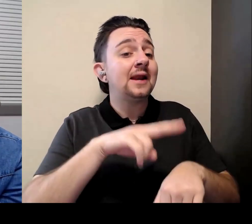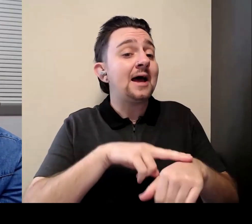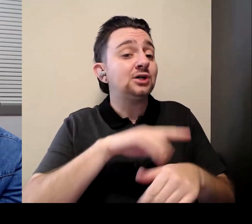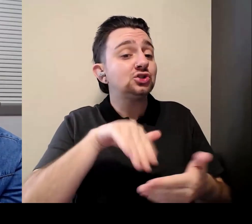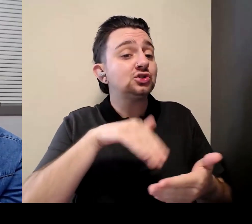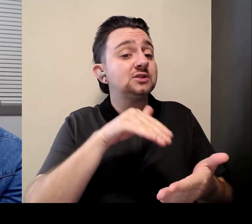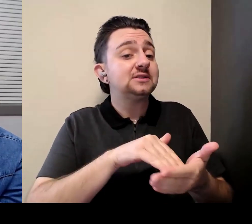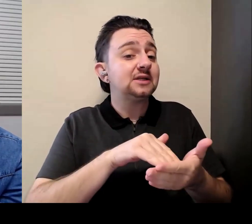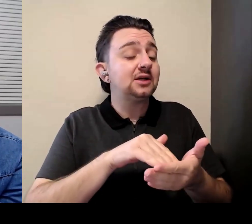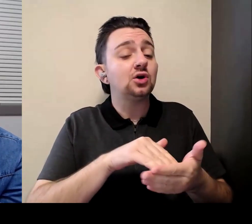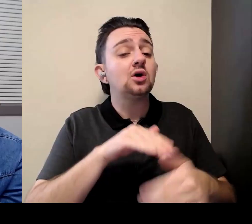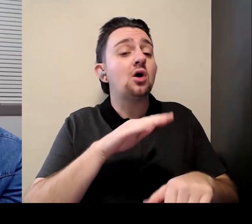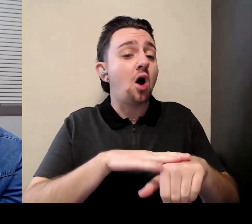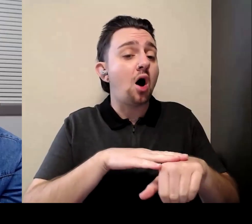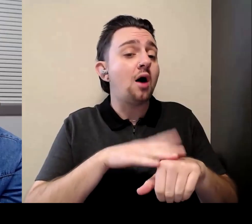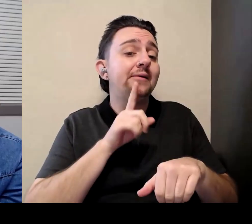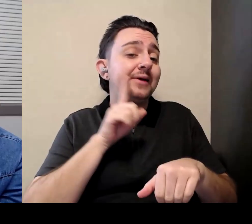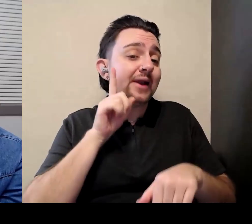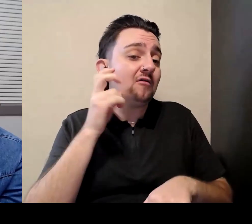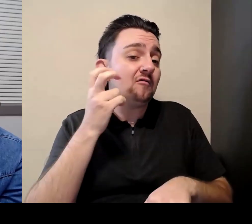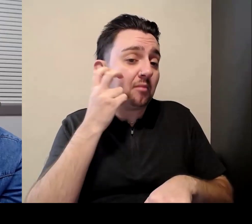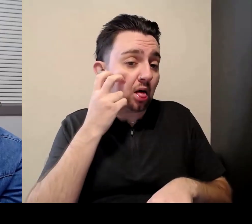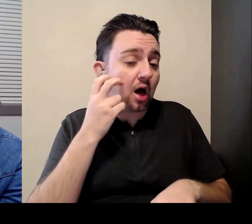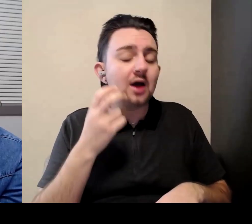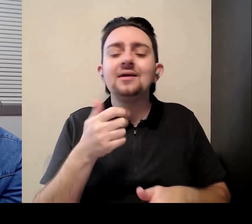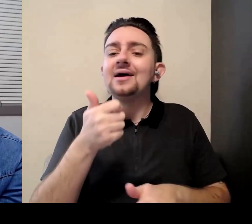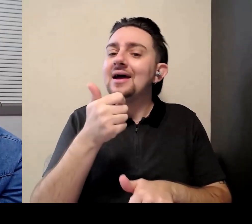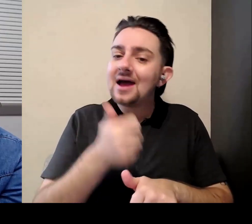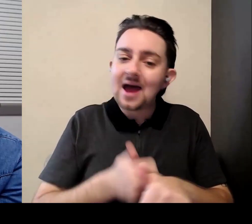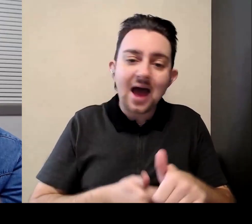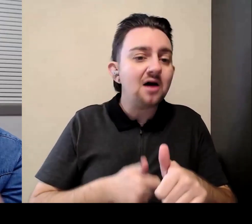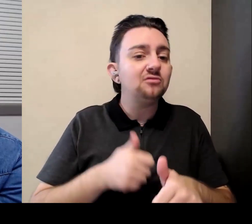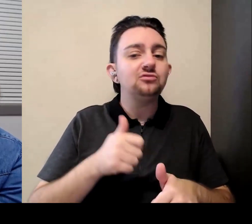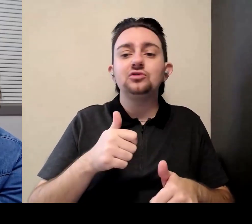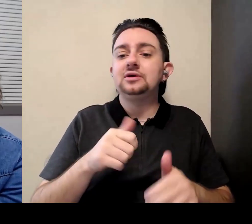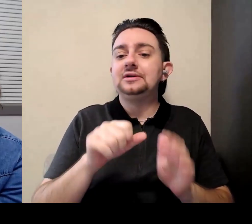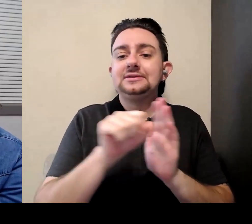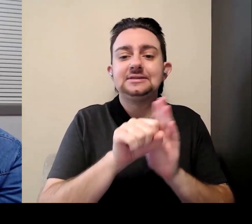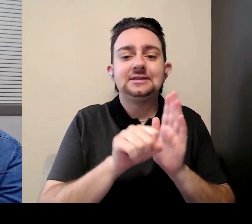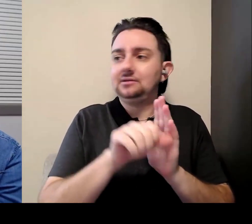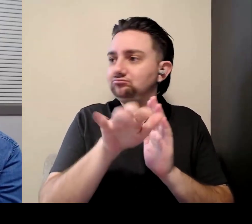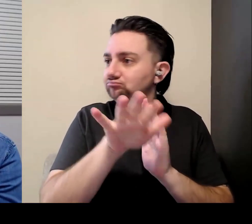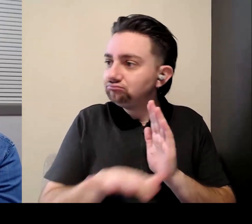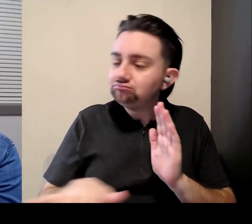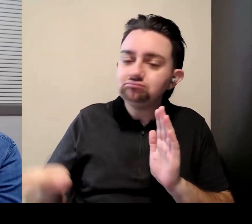Every state in the United States has a deaf-blind project, and I used to work on ours in Arizona.